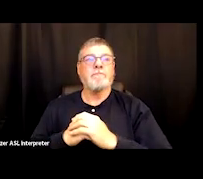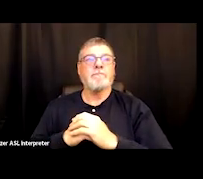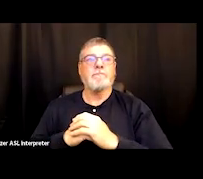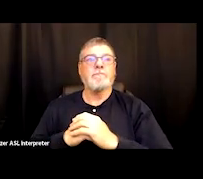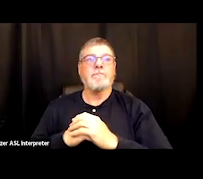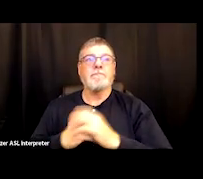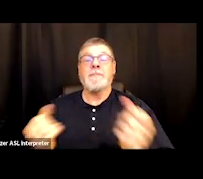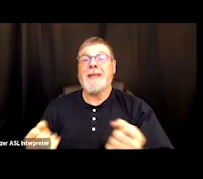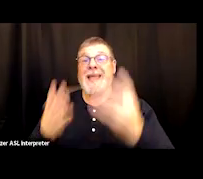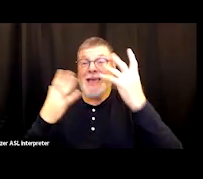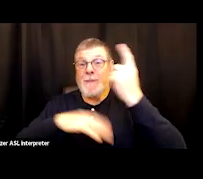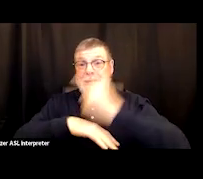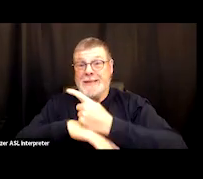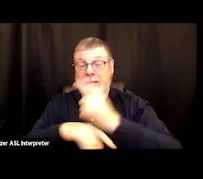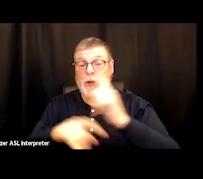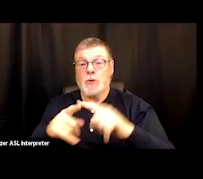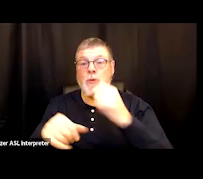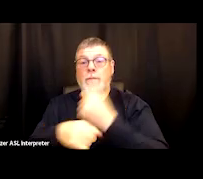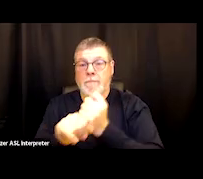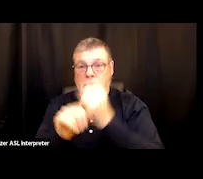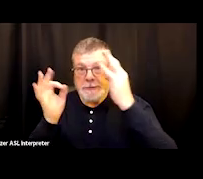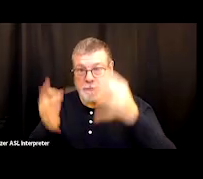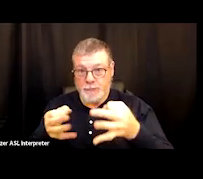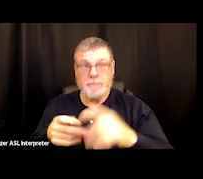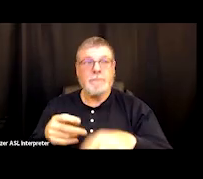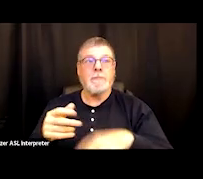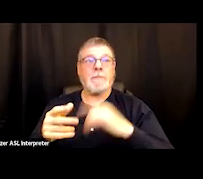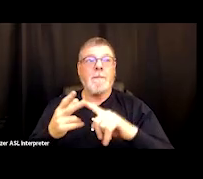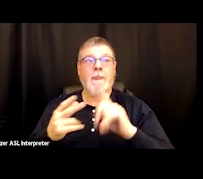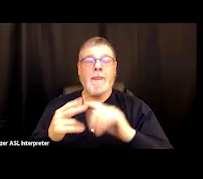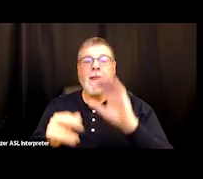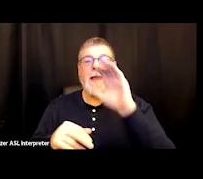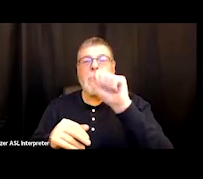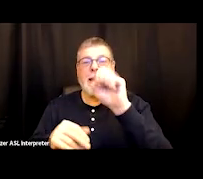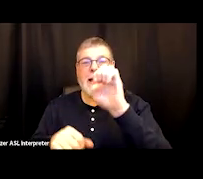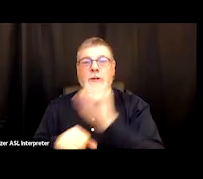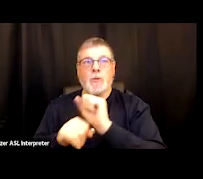how many days it takes to get a decision, and caseworker use of critical components,